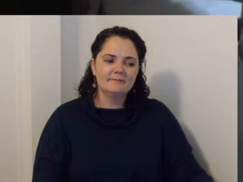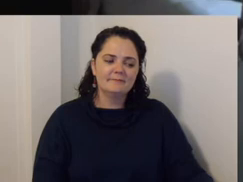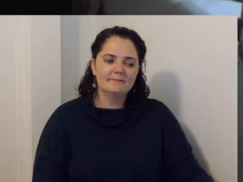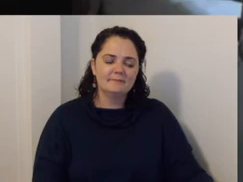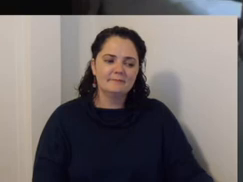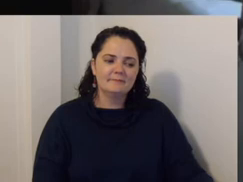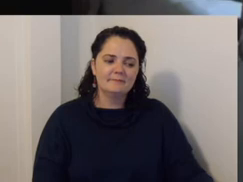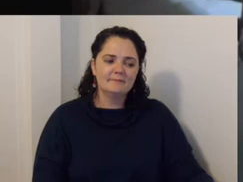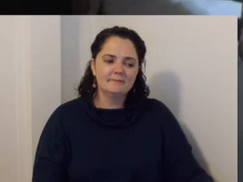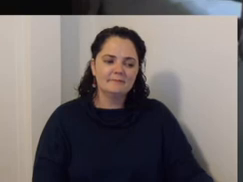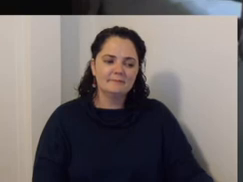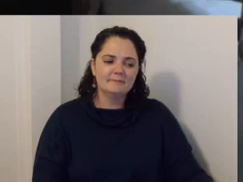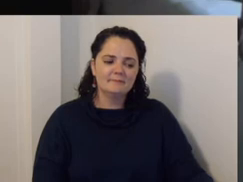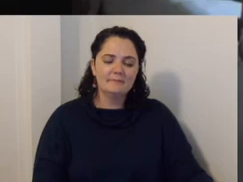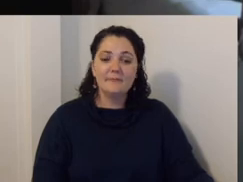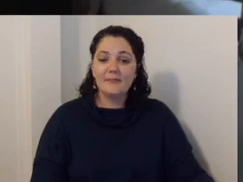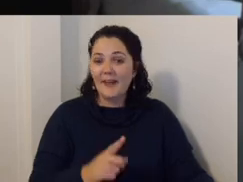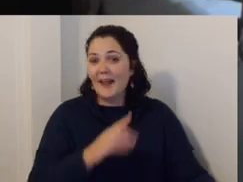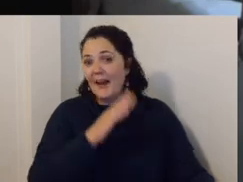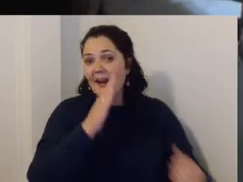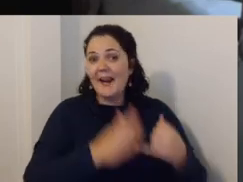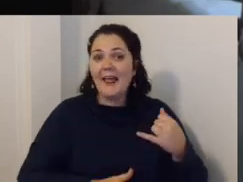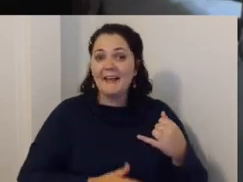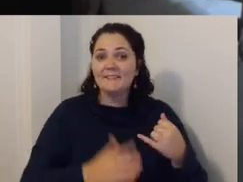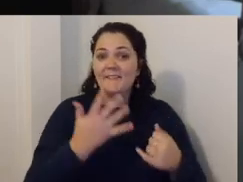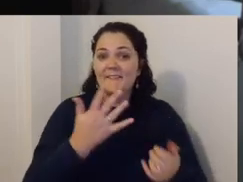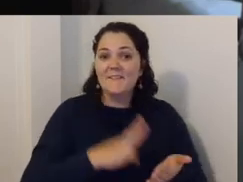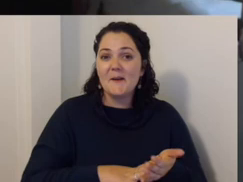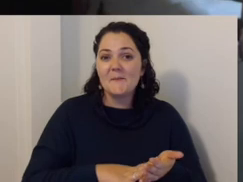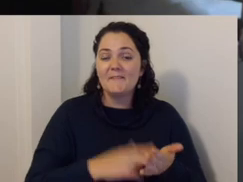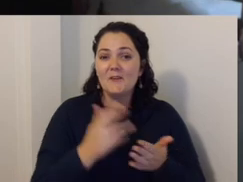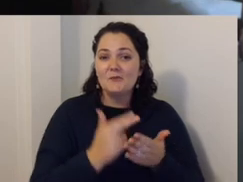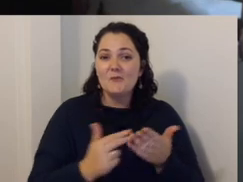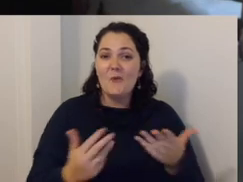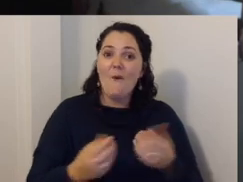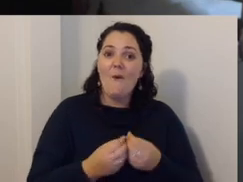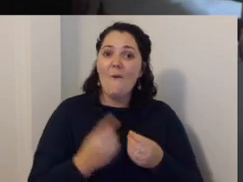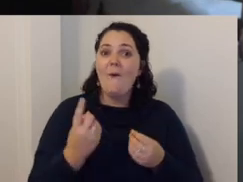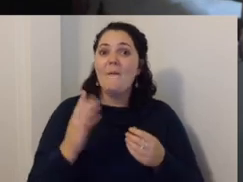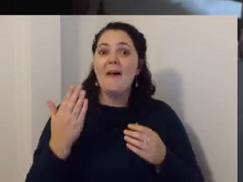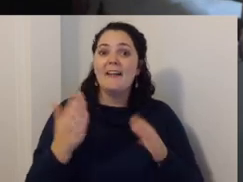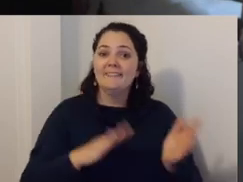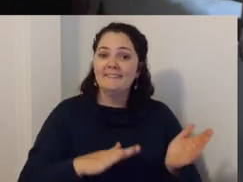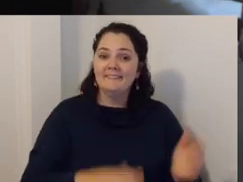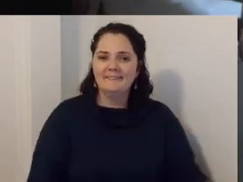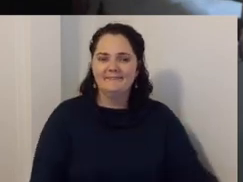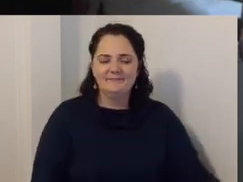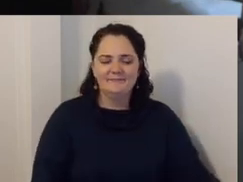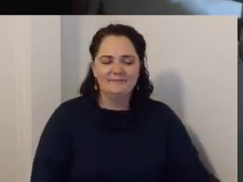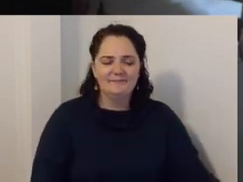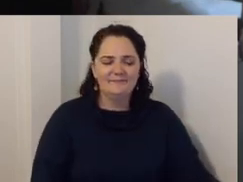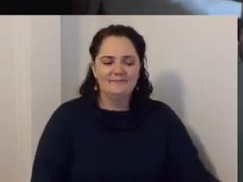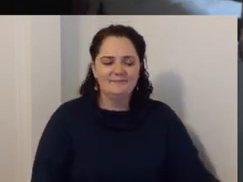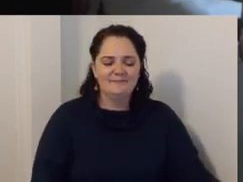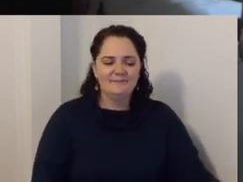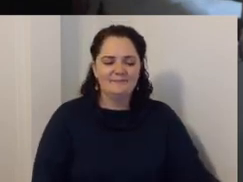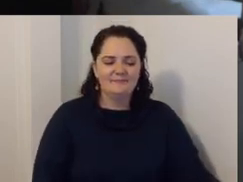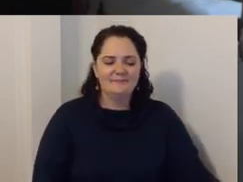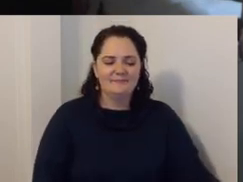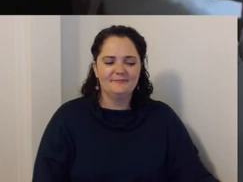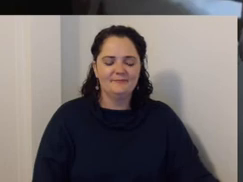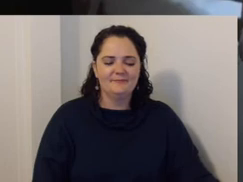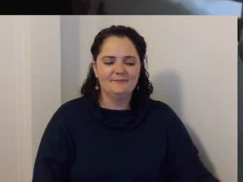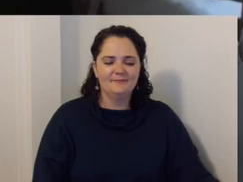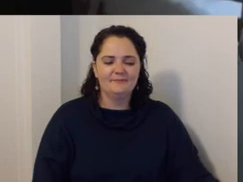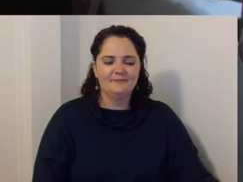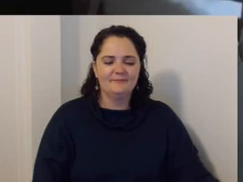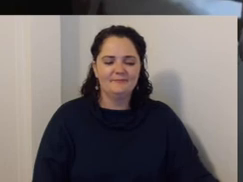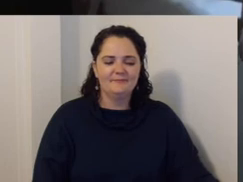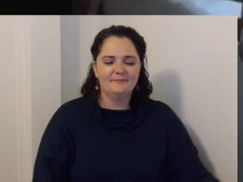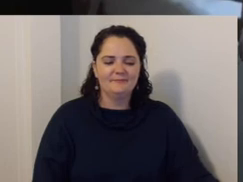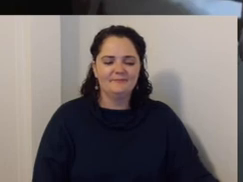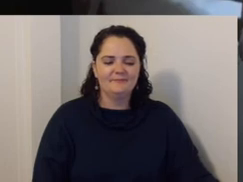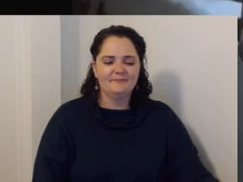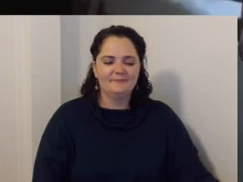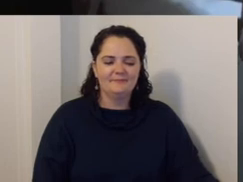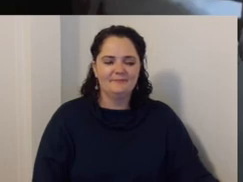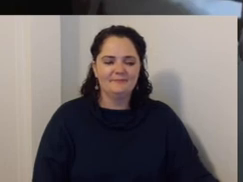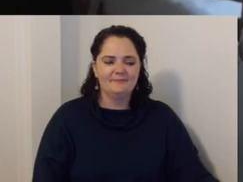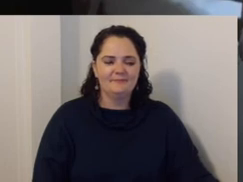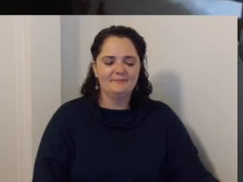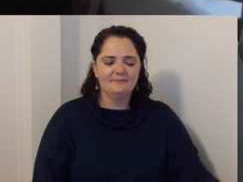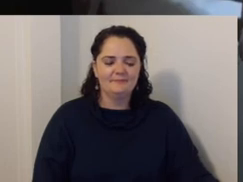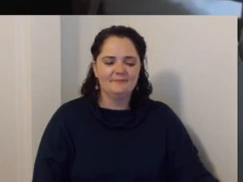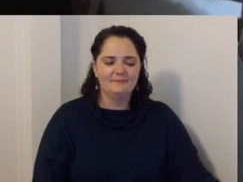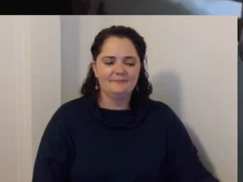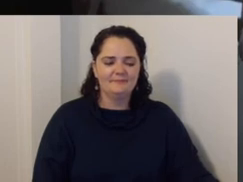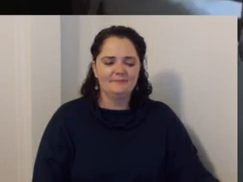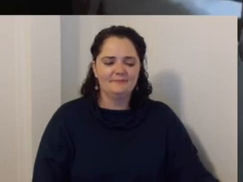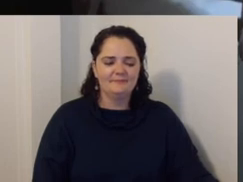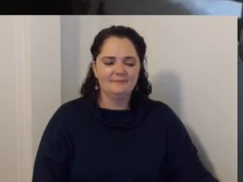and the final five minutes of Draw Along with the Dead so